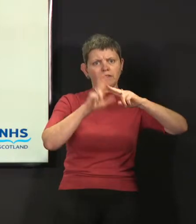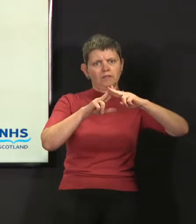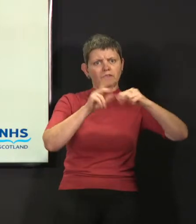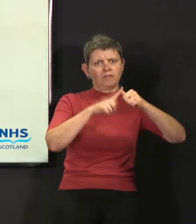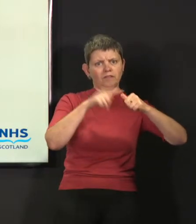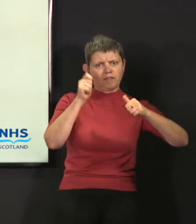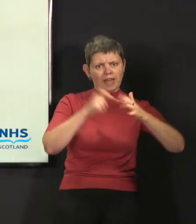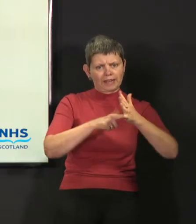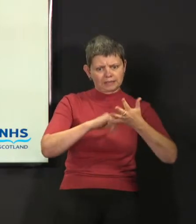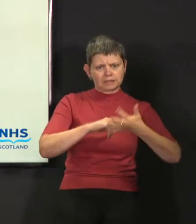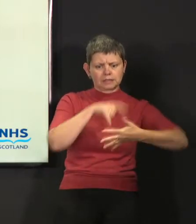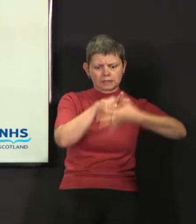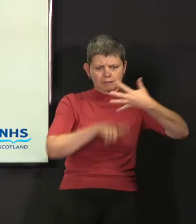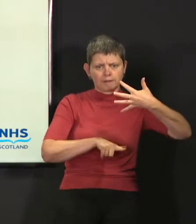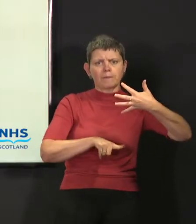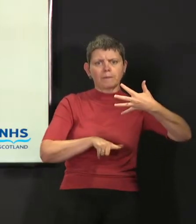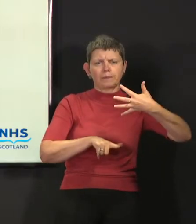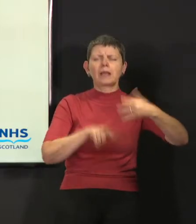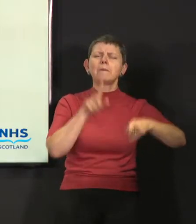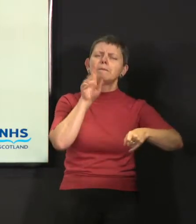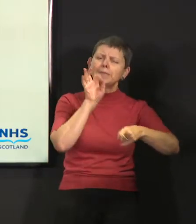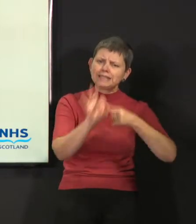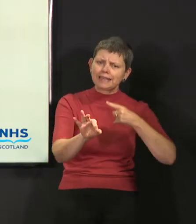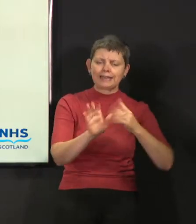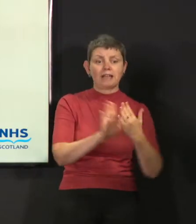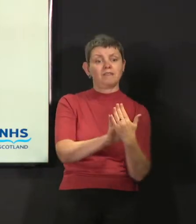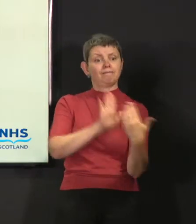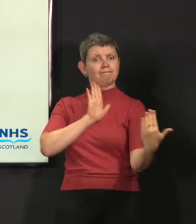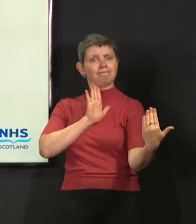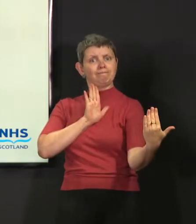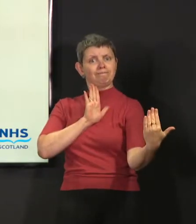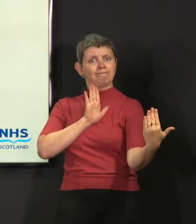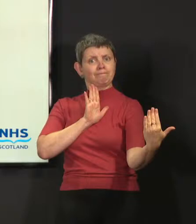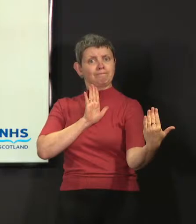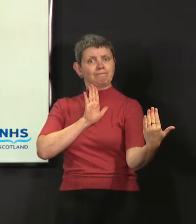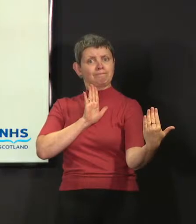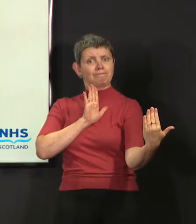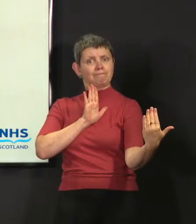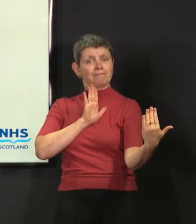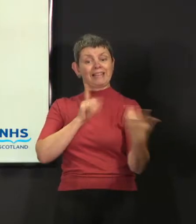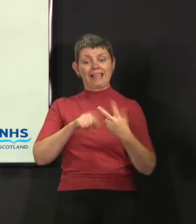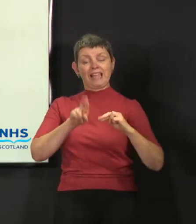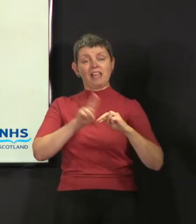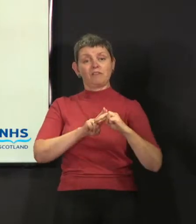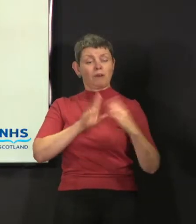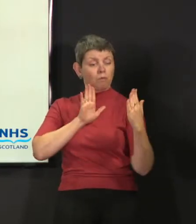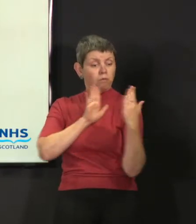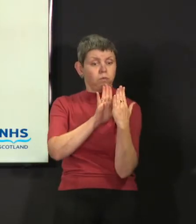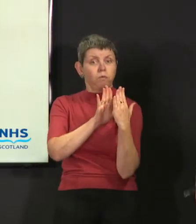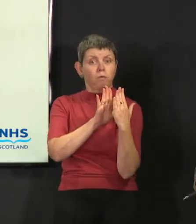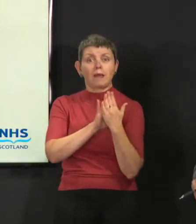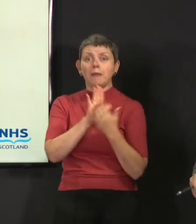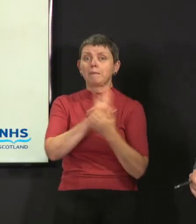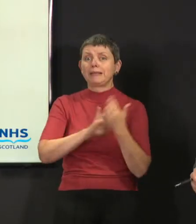Minister particularly the physical distancing. If you come close to people you will be at risk of the virus jumping